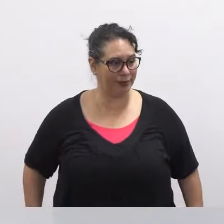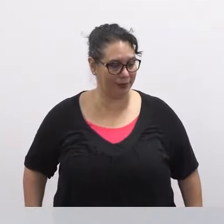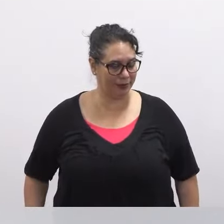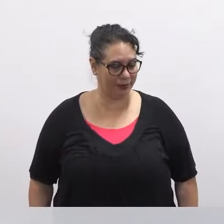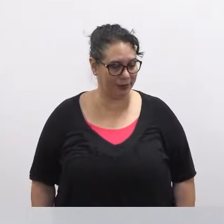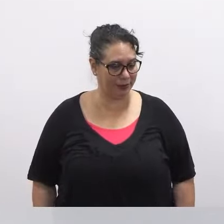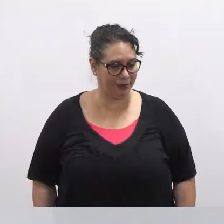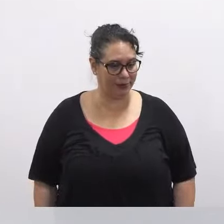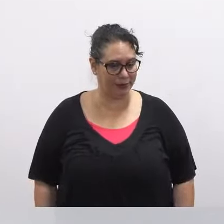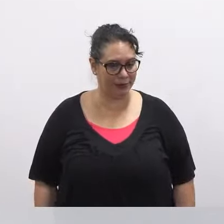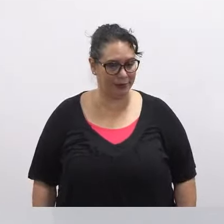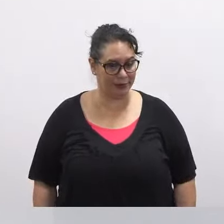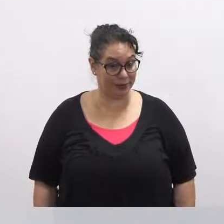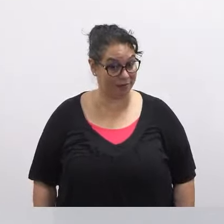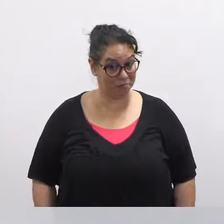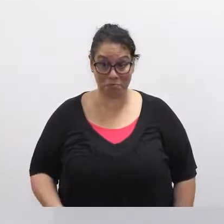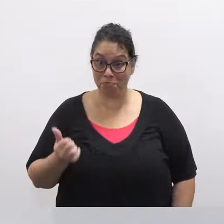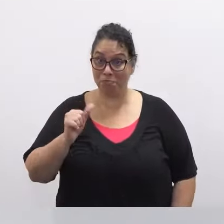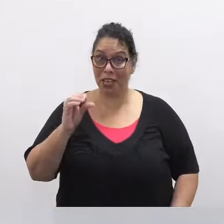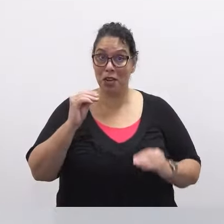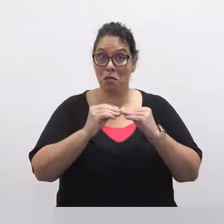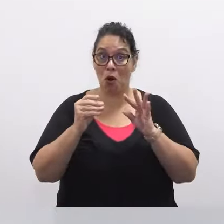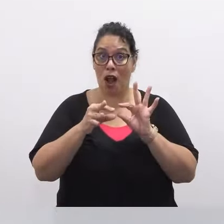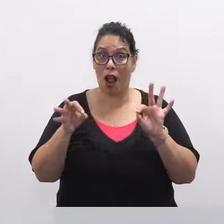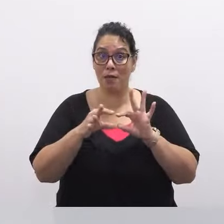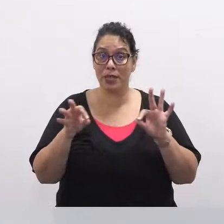Leticia, did we have any more comments for items on the agenda?